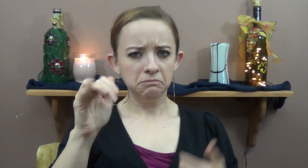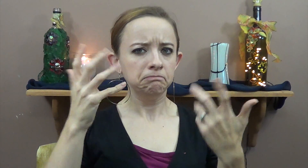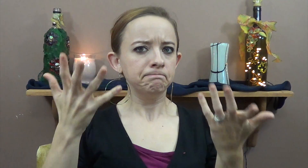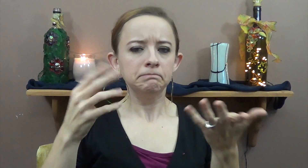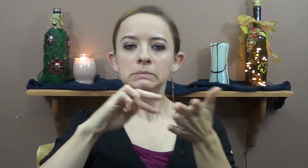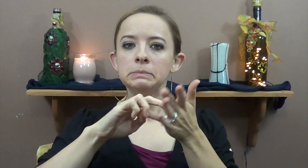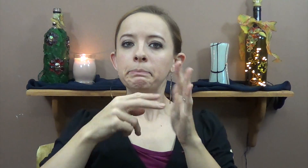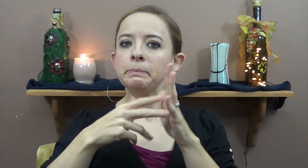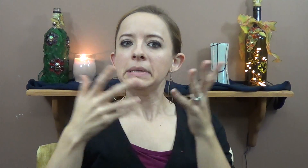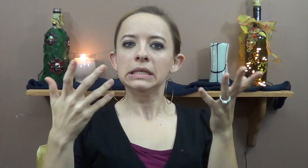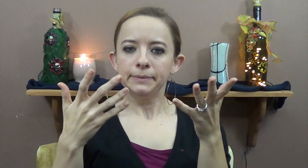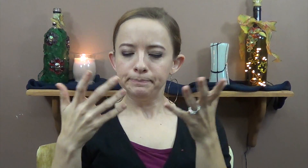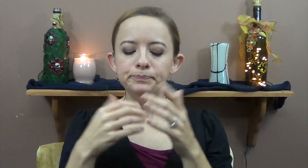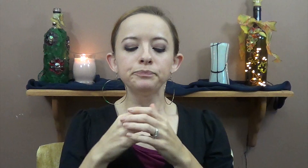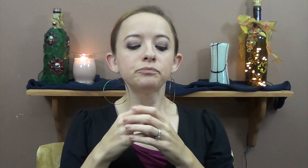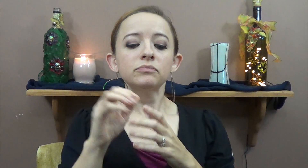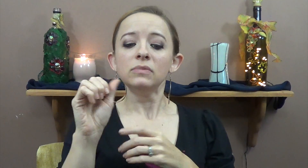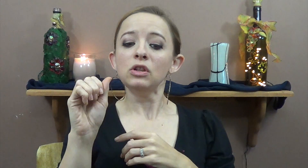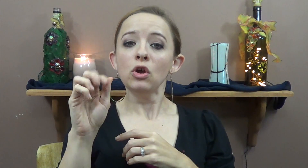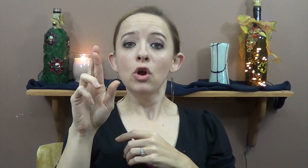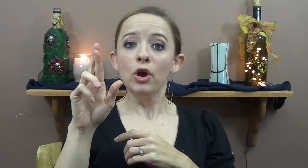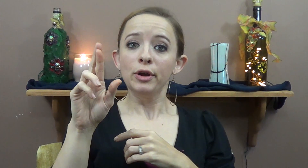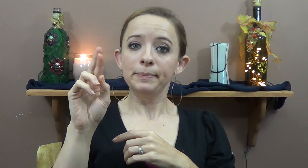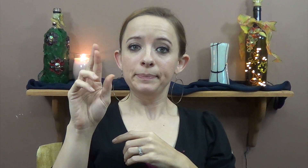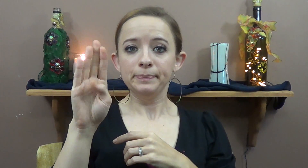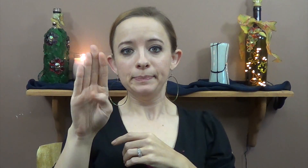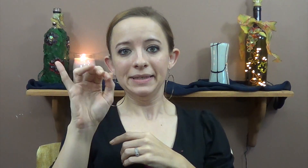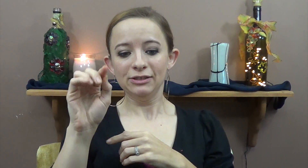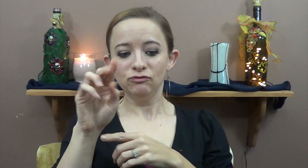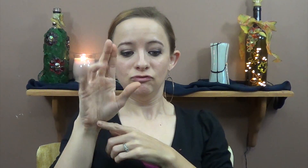So arbitrary